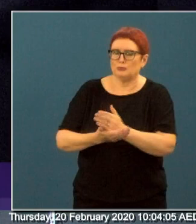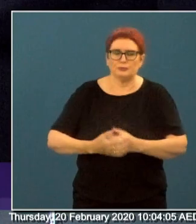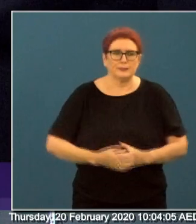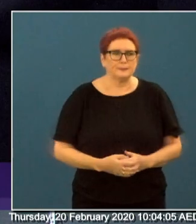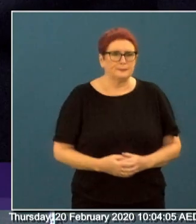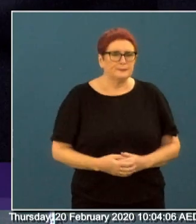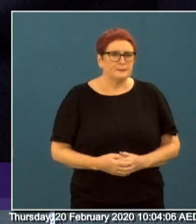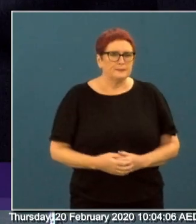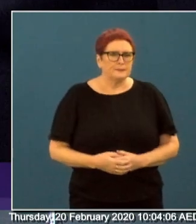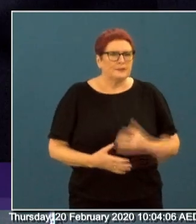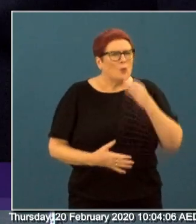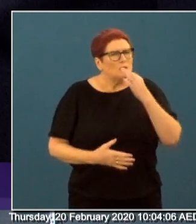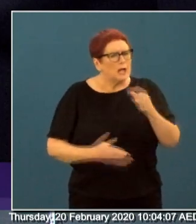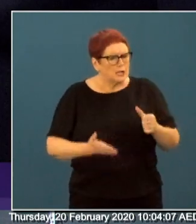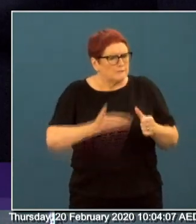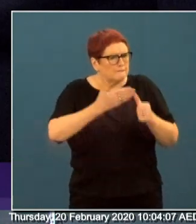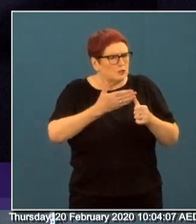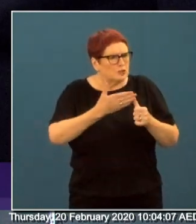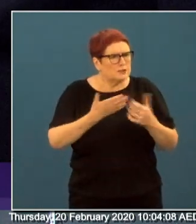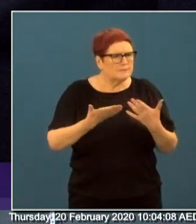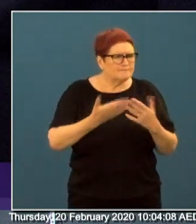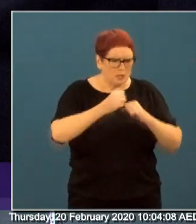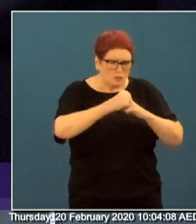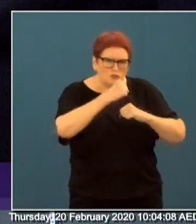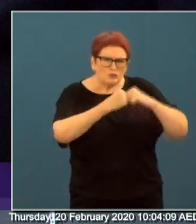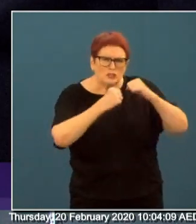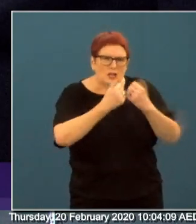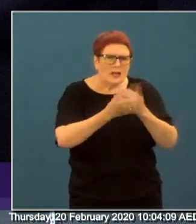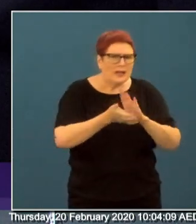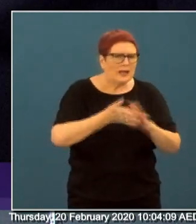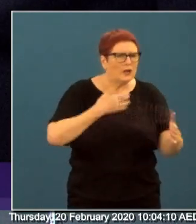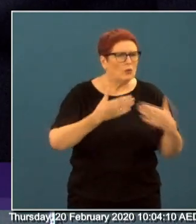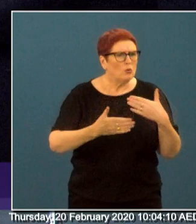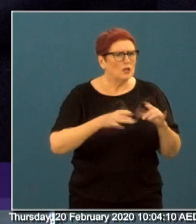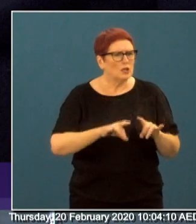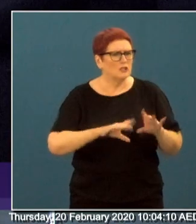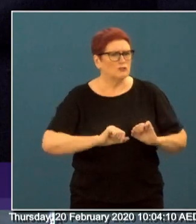about the structure of the healthcare system in Australia.